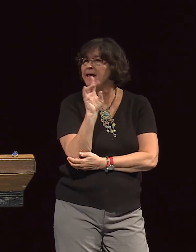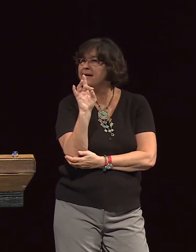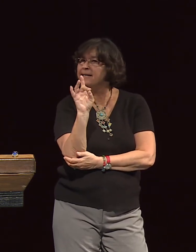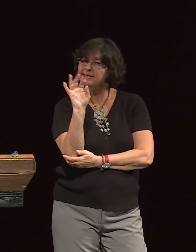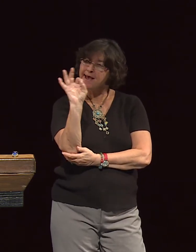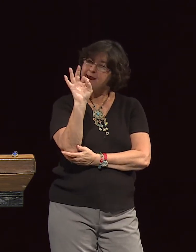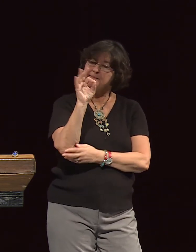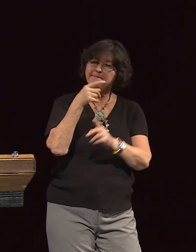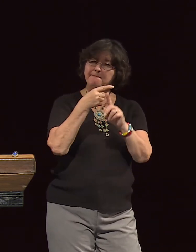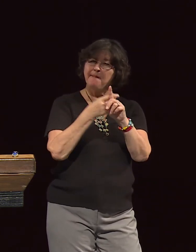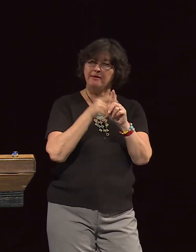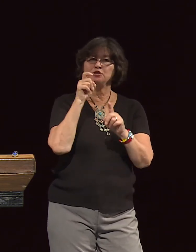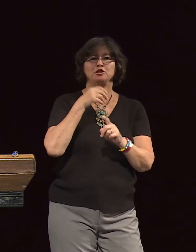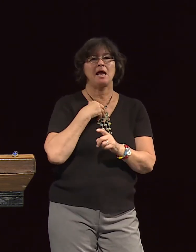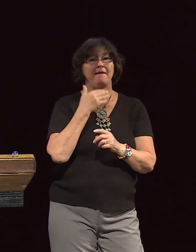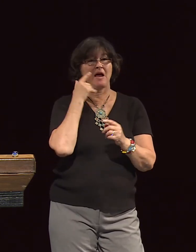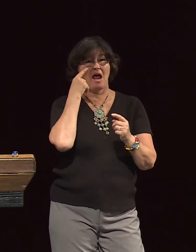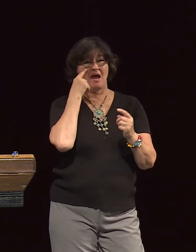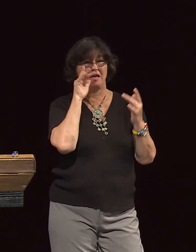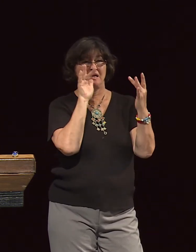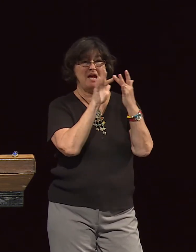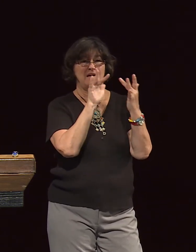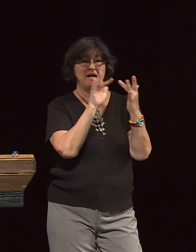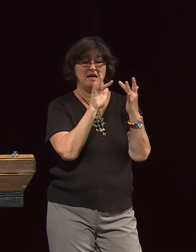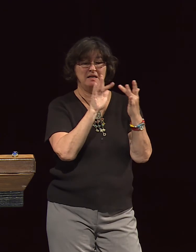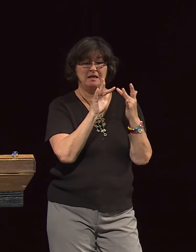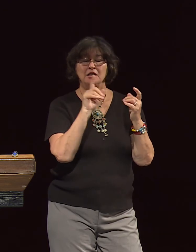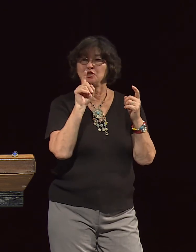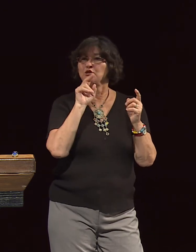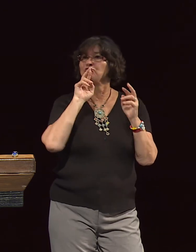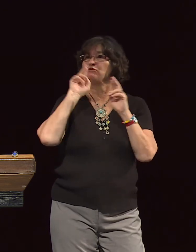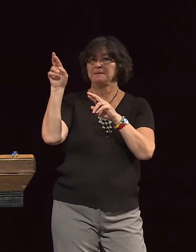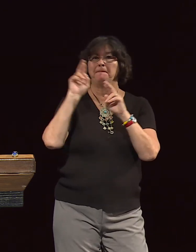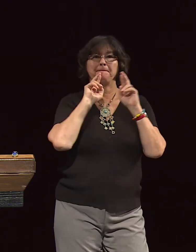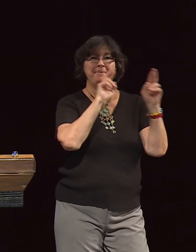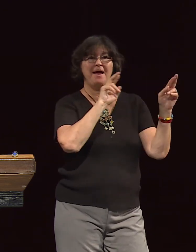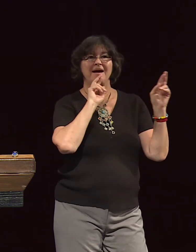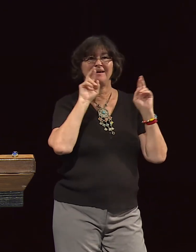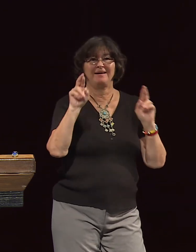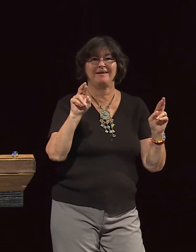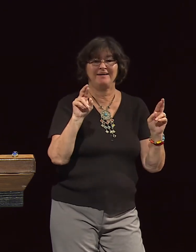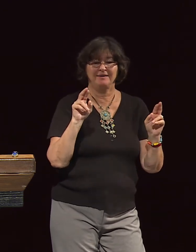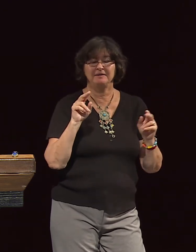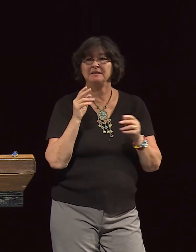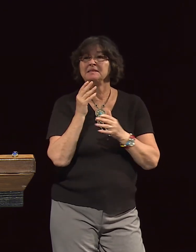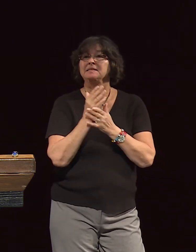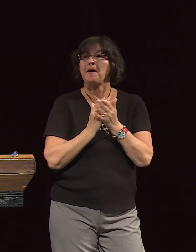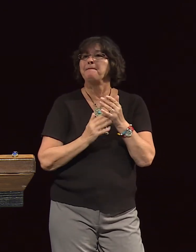By 6 to 9 months, children should be able to have eye contact and should be responsive